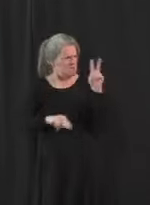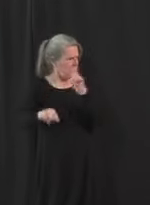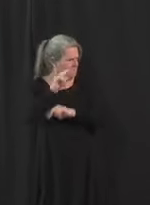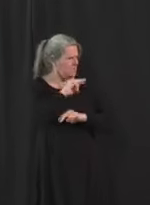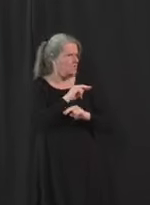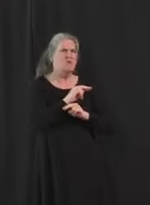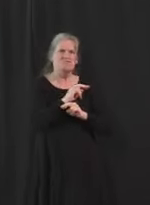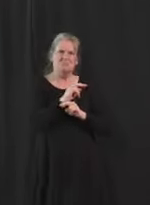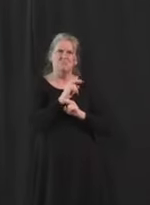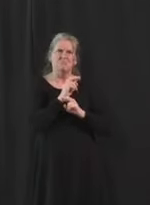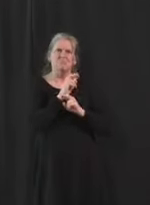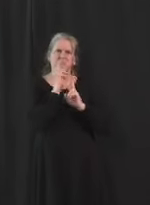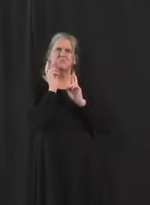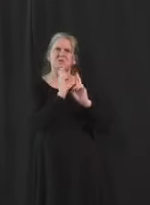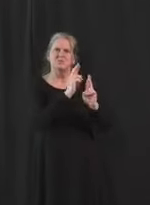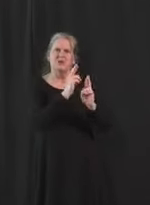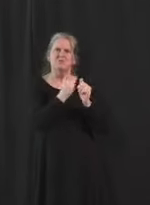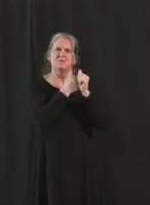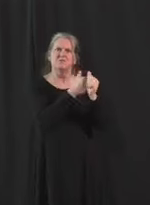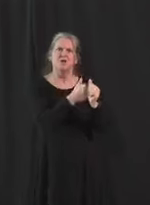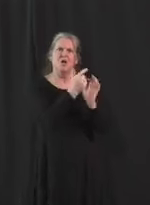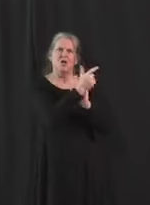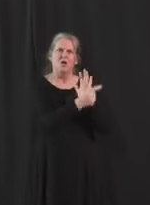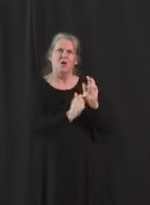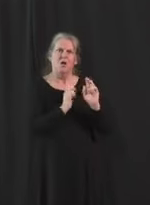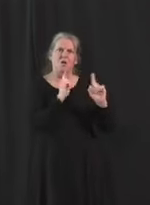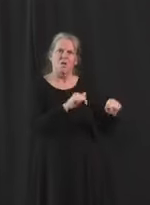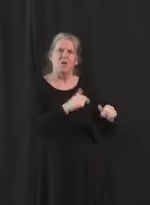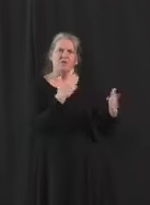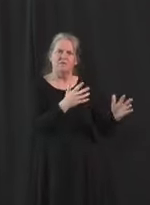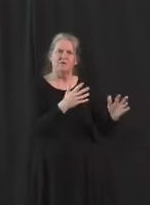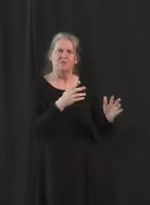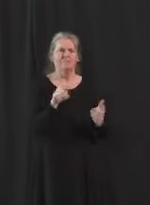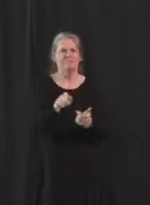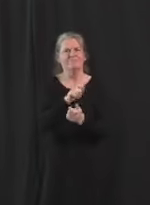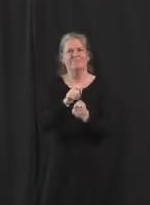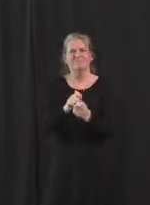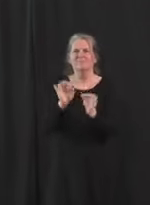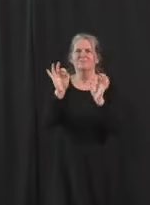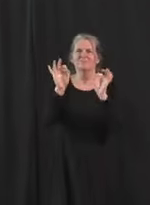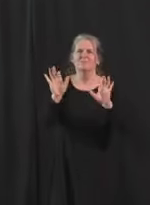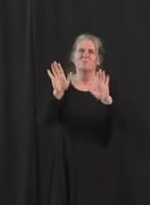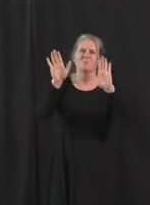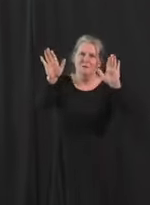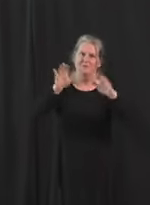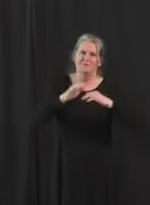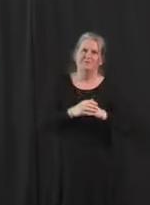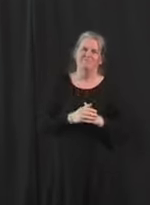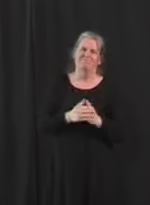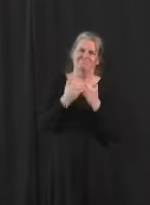AND THIS IS EXACTLY WHAT WE WANT TO HEAR RIGHT NOW. SO AGAIN THANK YOU VERY MUCH YUKONERS.